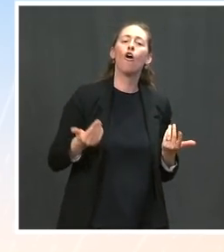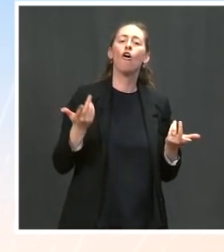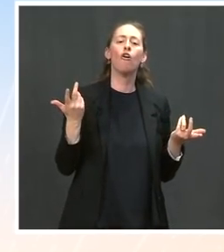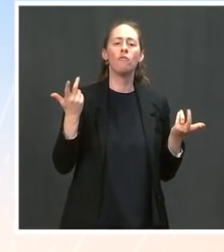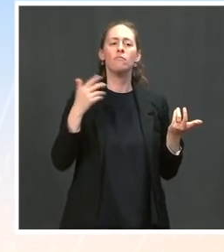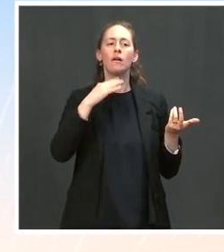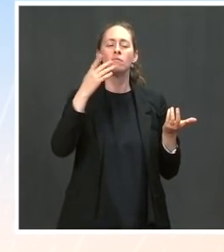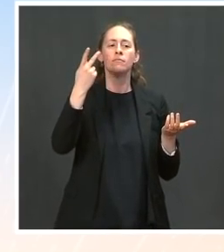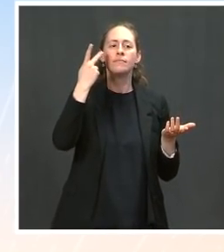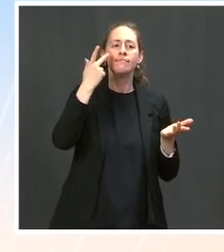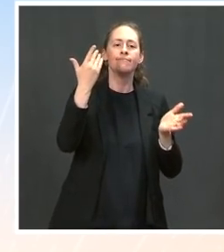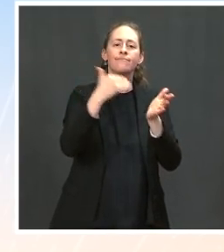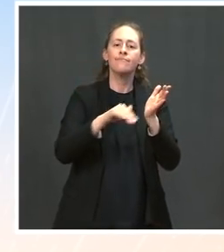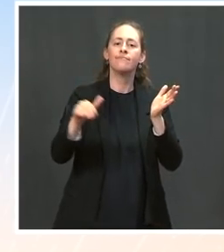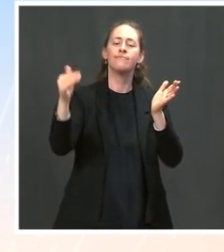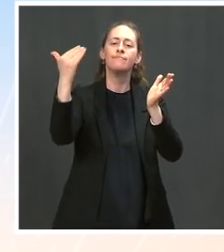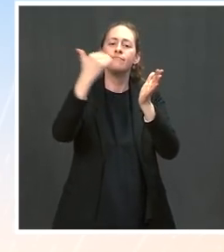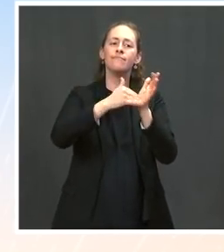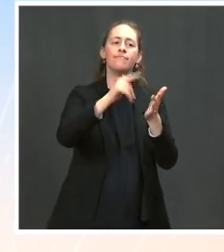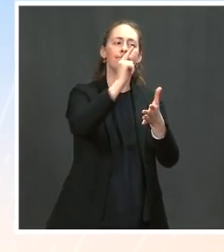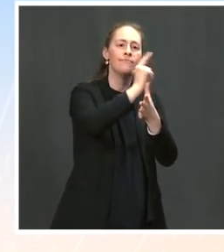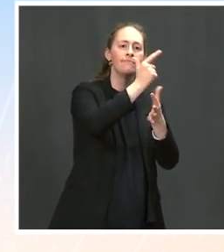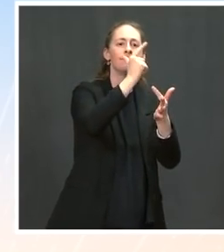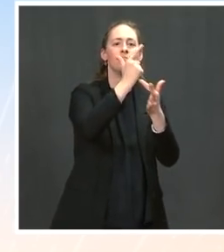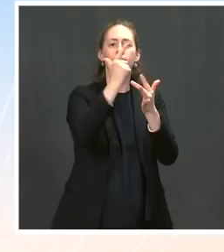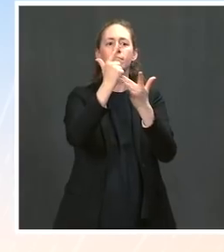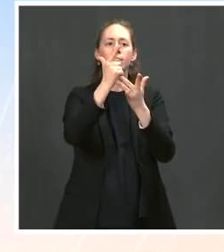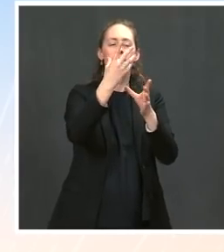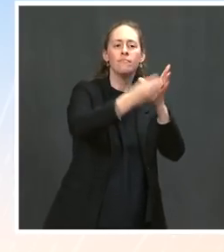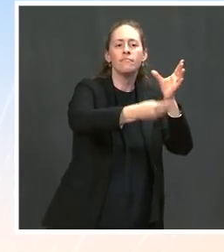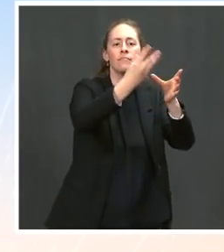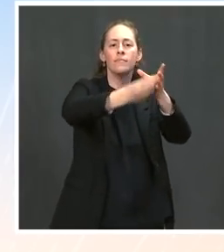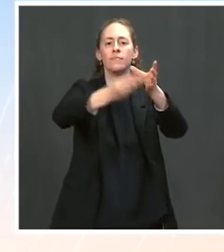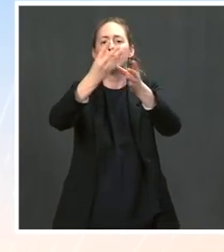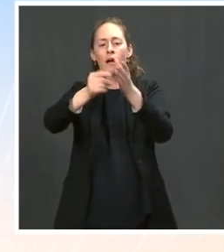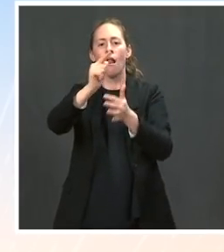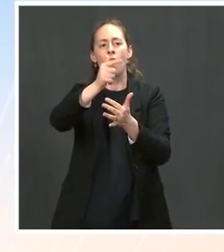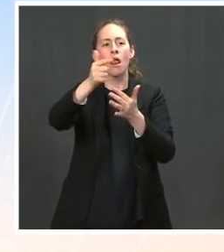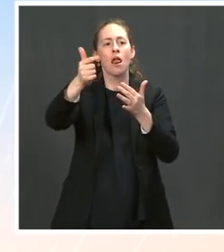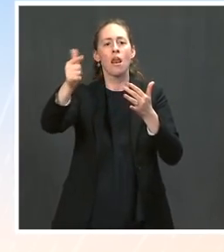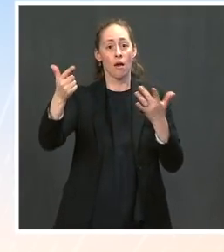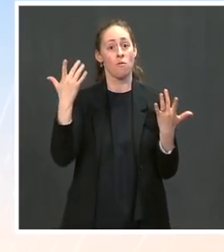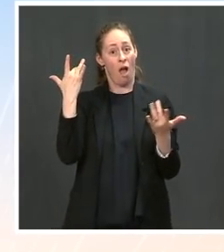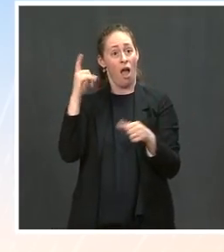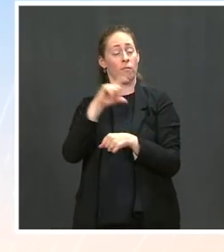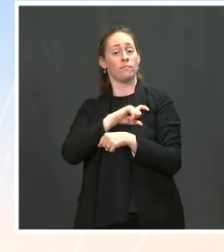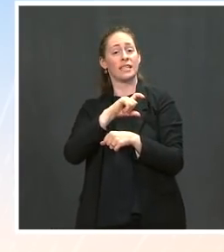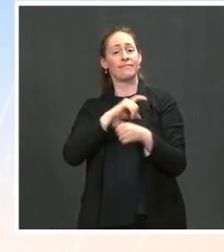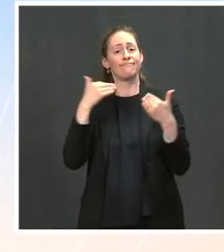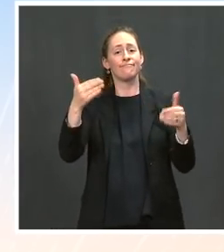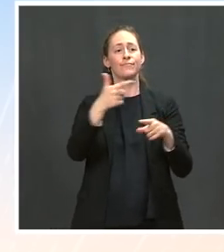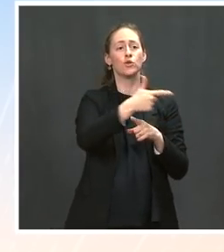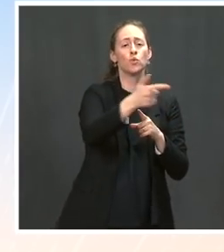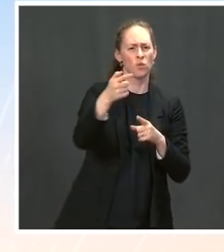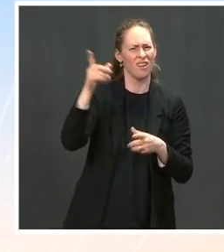after another lose their life at the hands of law enforcement. He's -- he's aware of that and the need for reform.